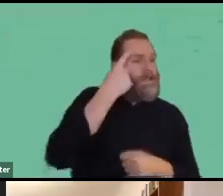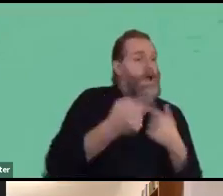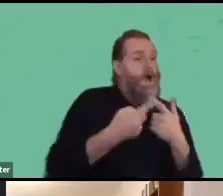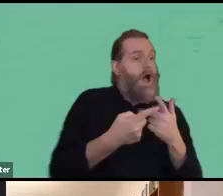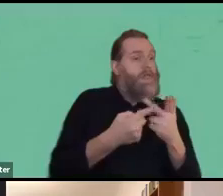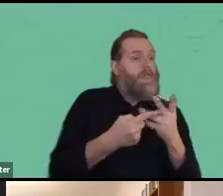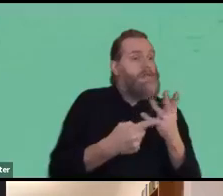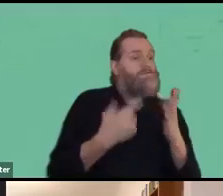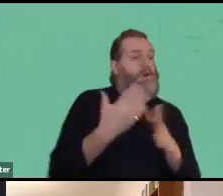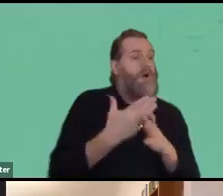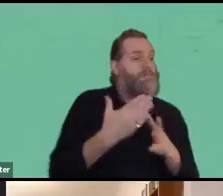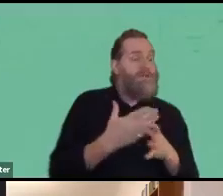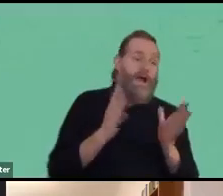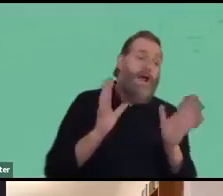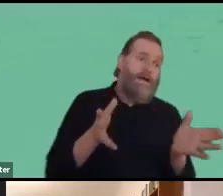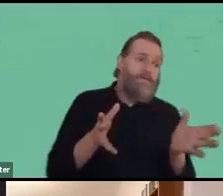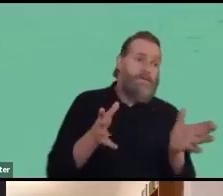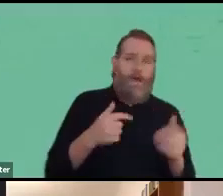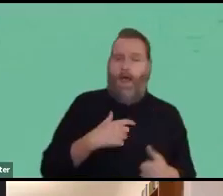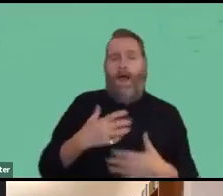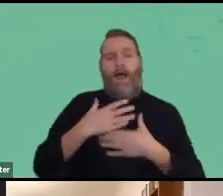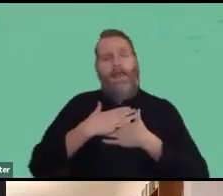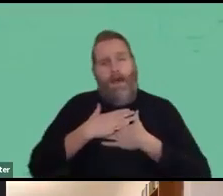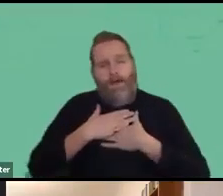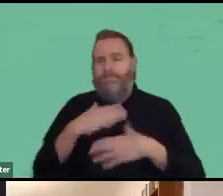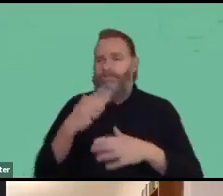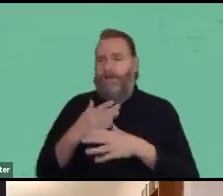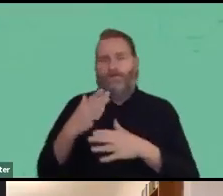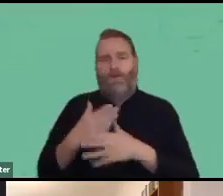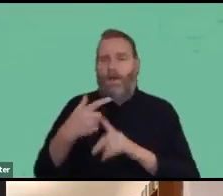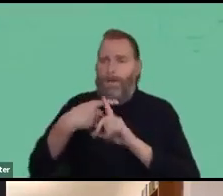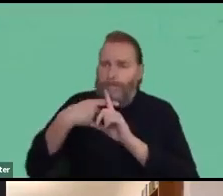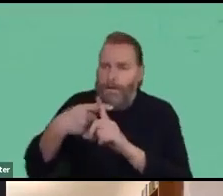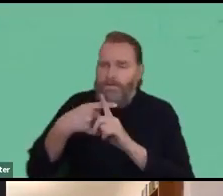I’m good at my job and I love making a positive difference to people but I’m being forced out